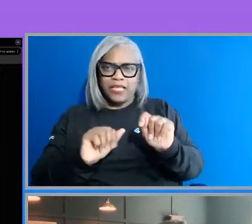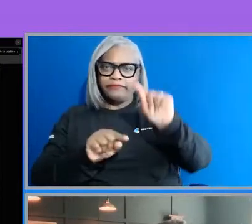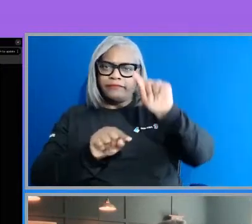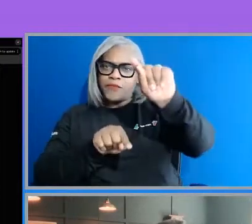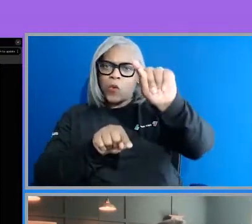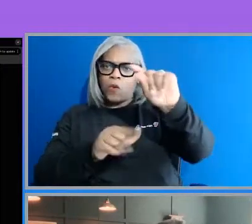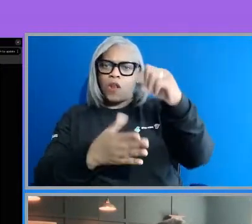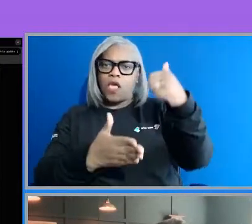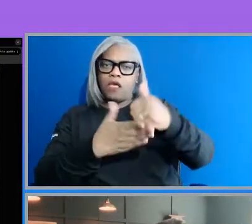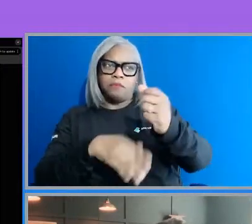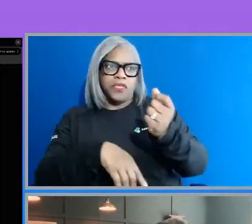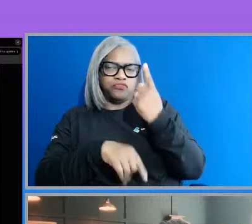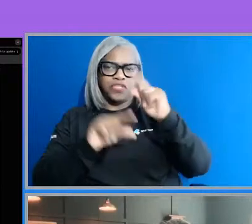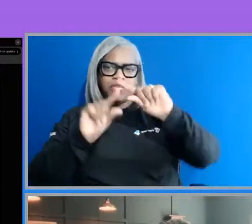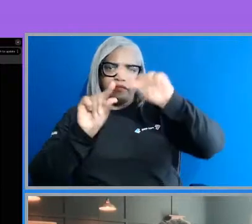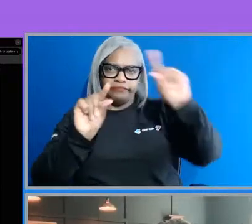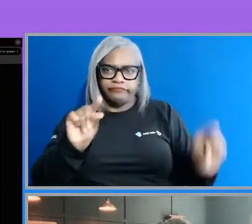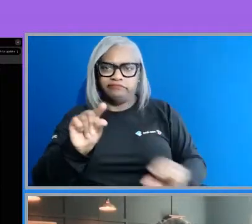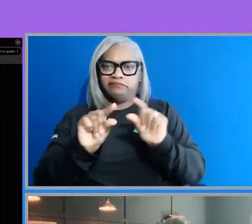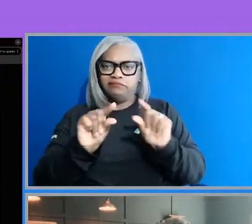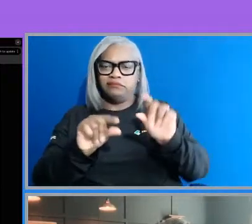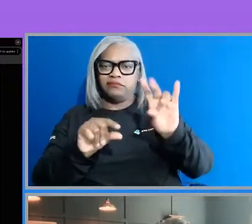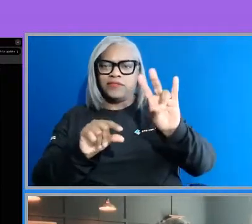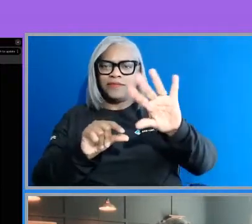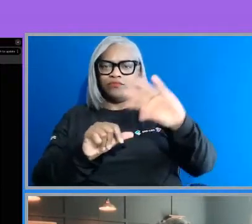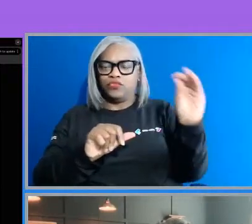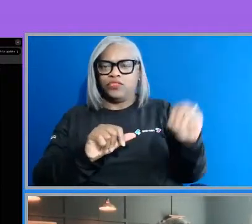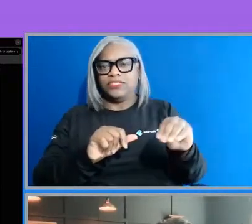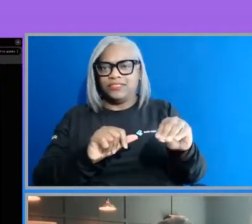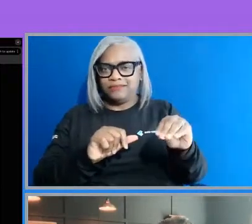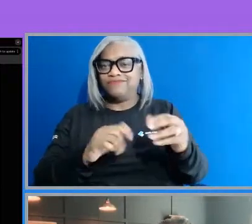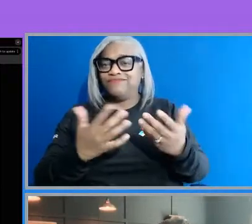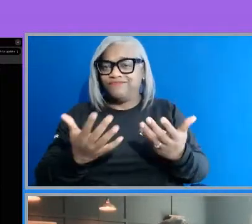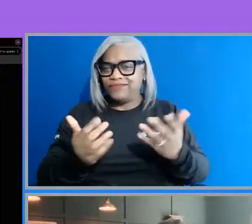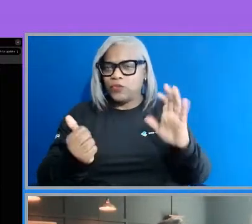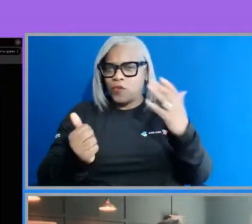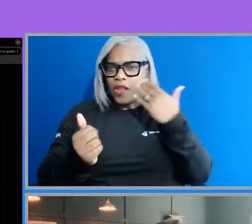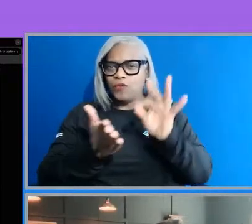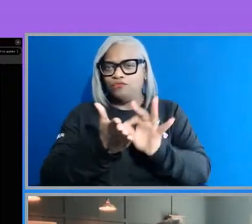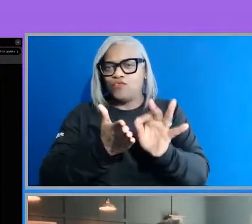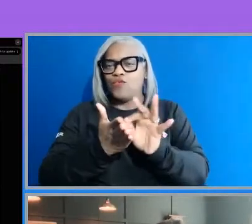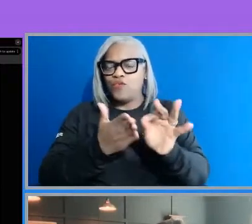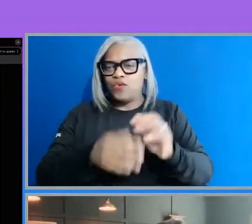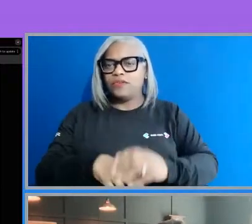that this represents 75% out of 100 for accessibility score. So